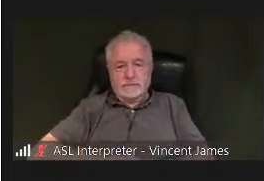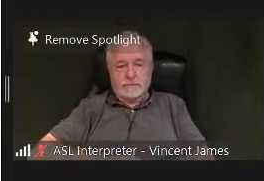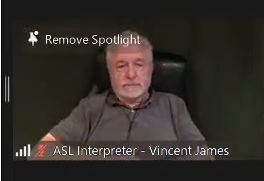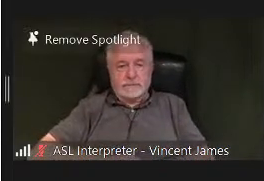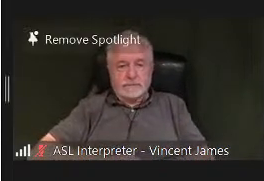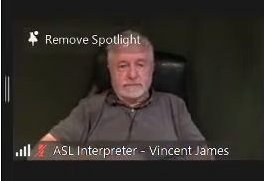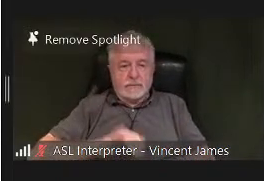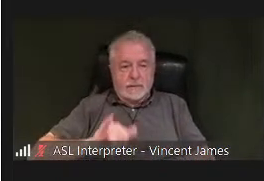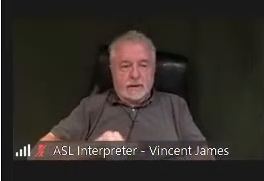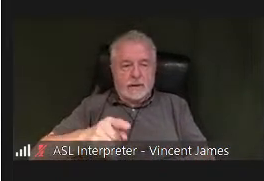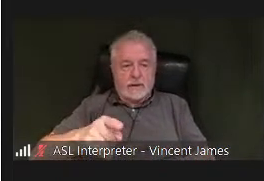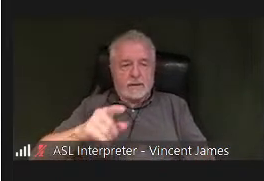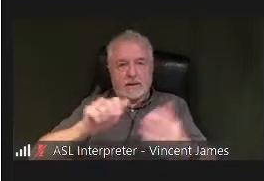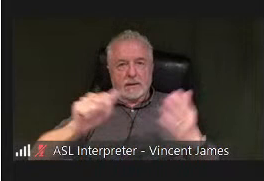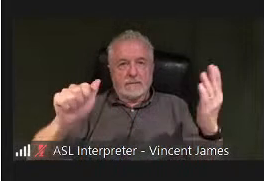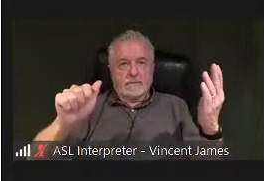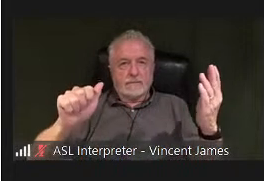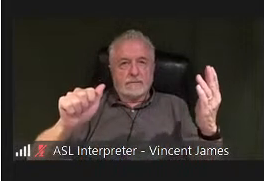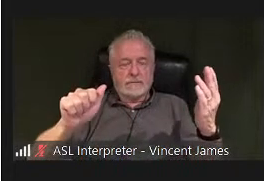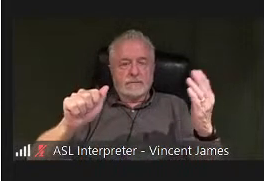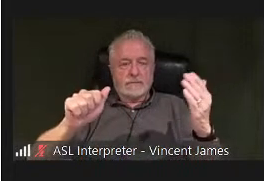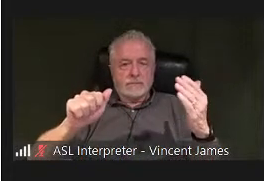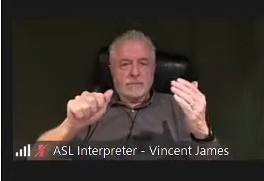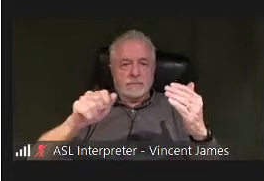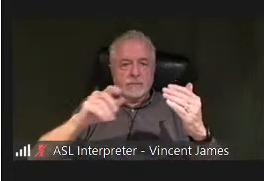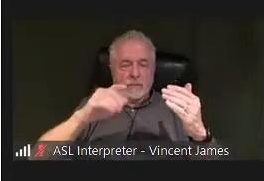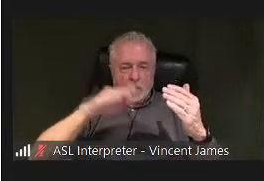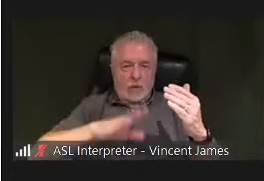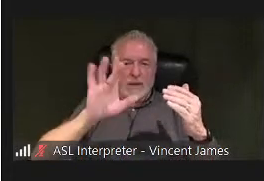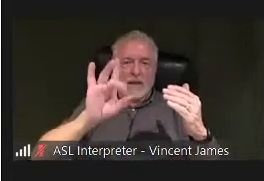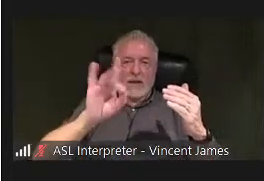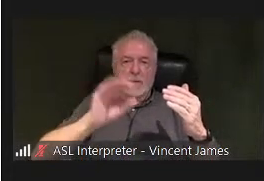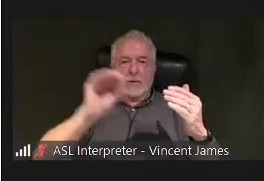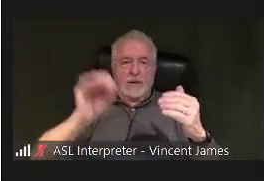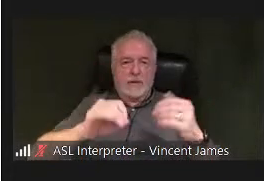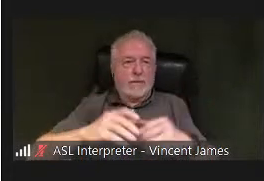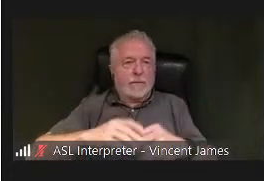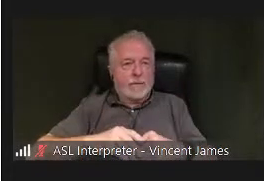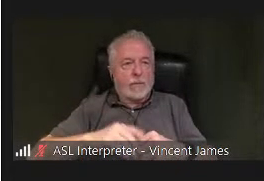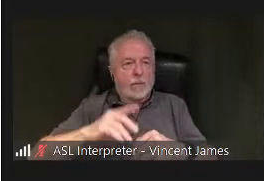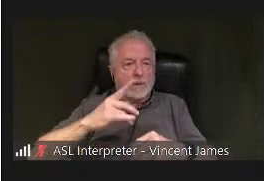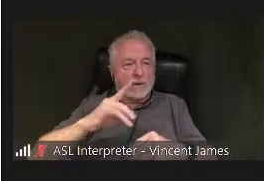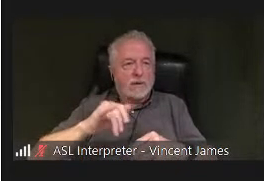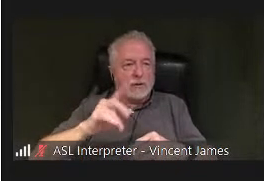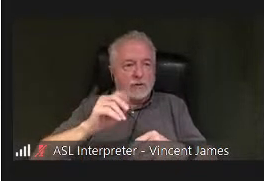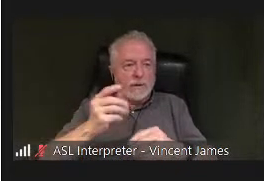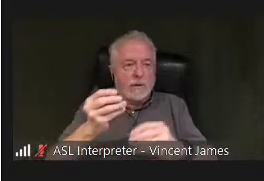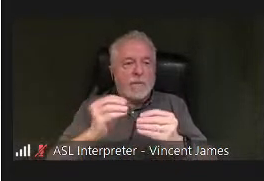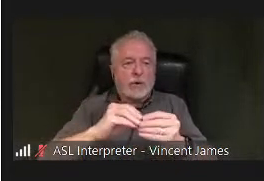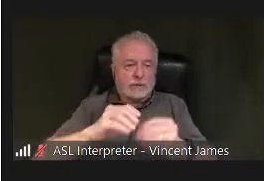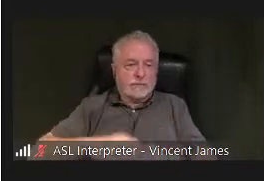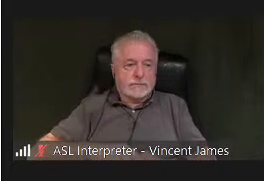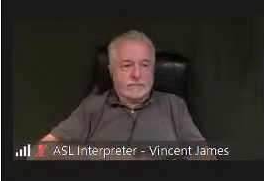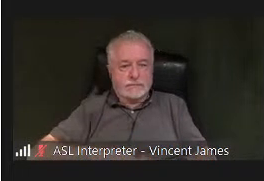So that's a nice percentage of a percent. So we still need to do a little bit more.